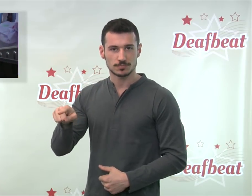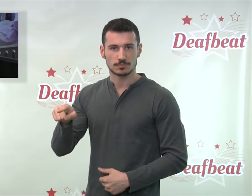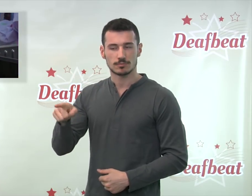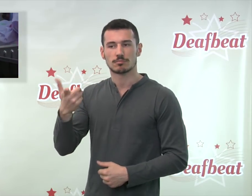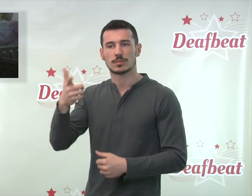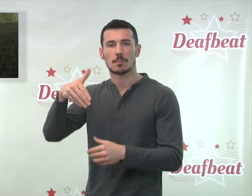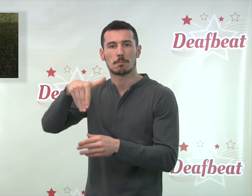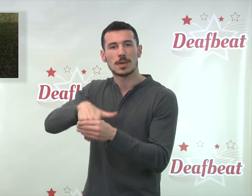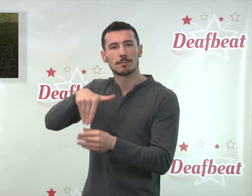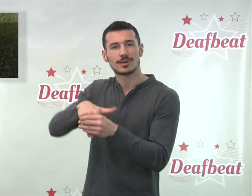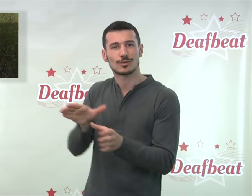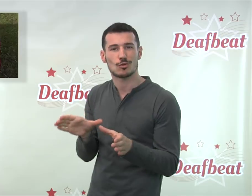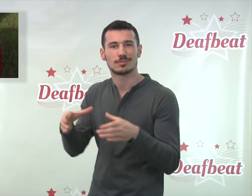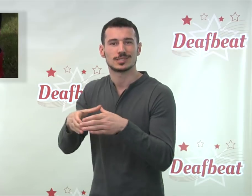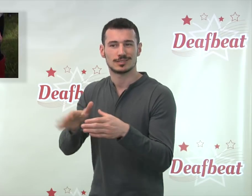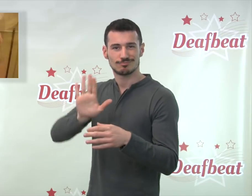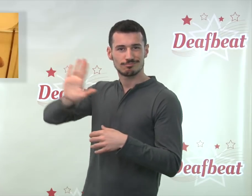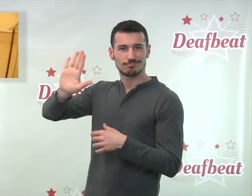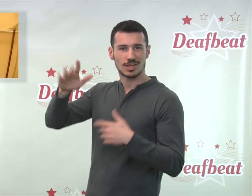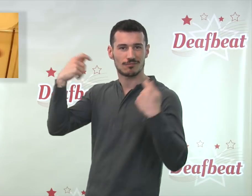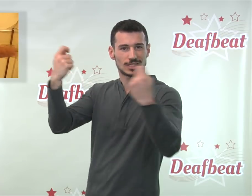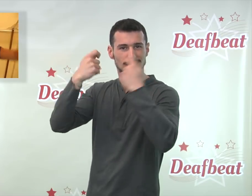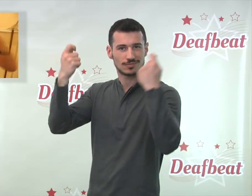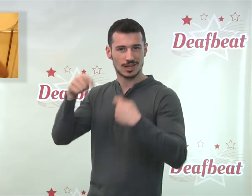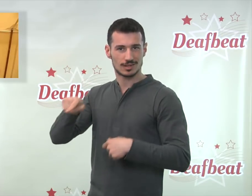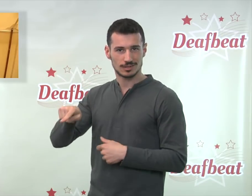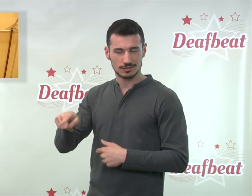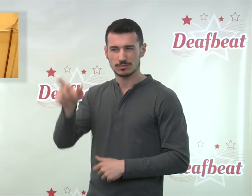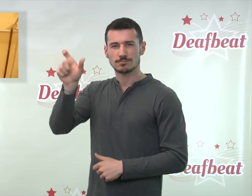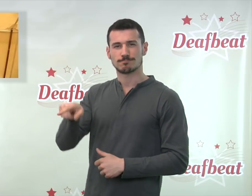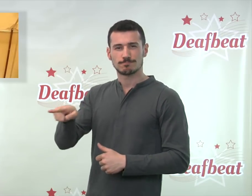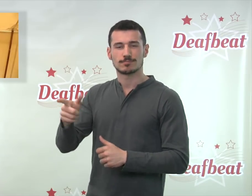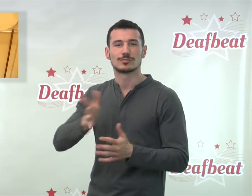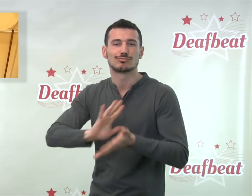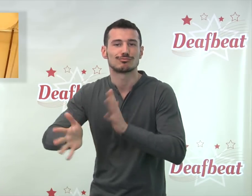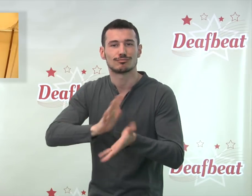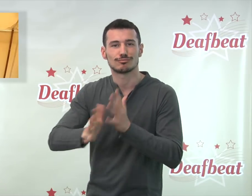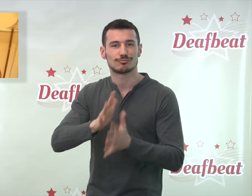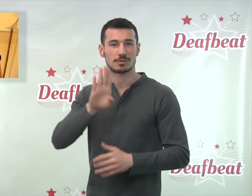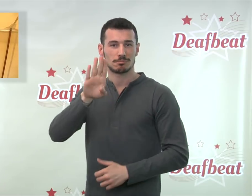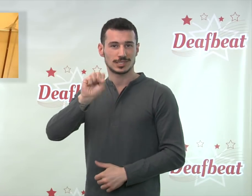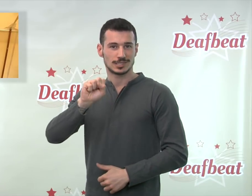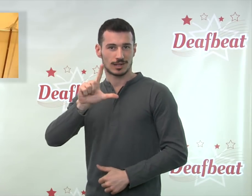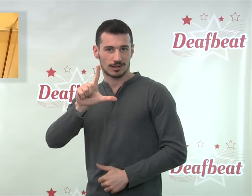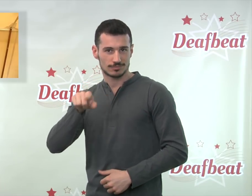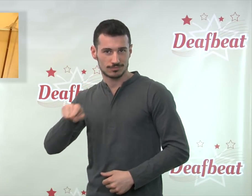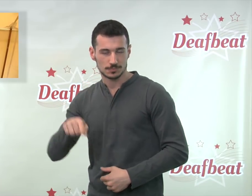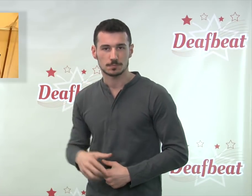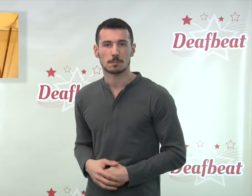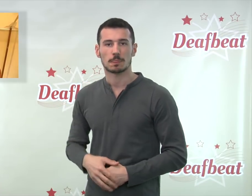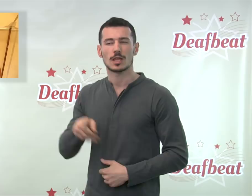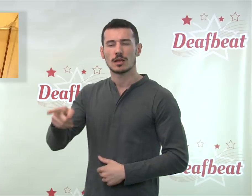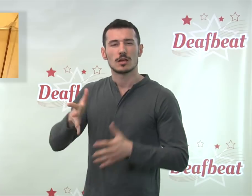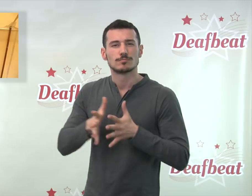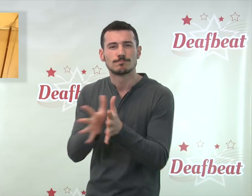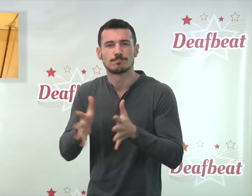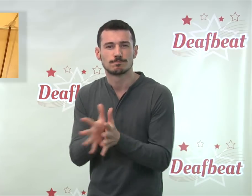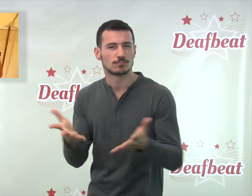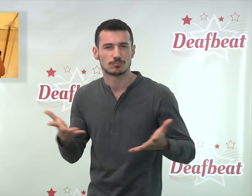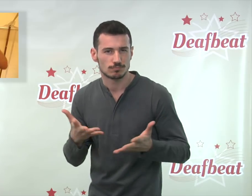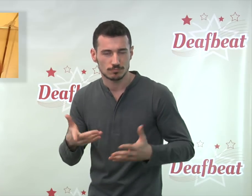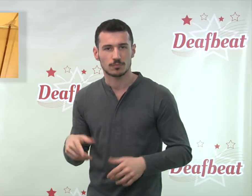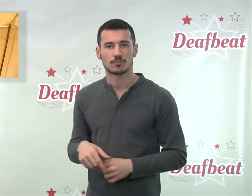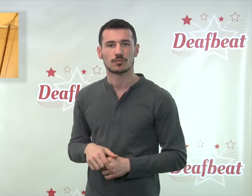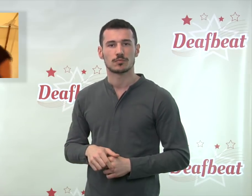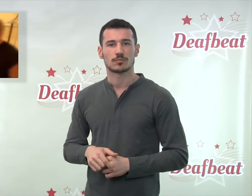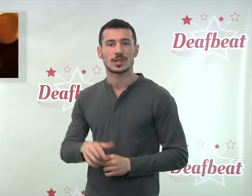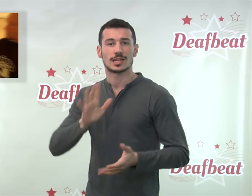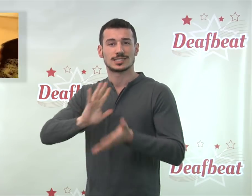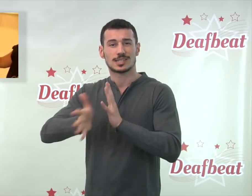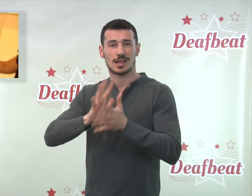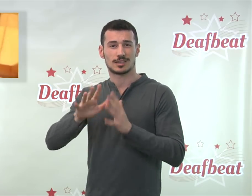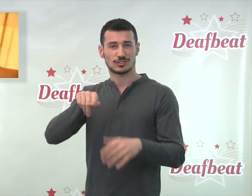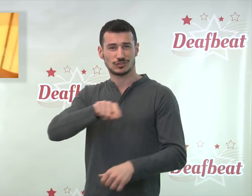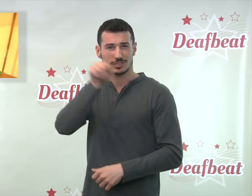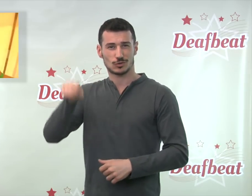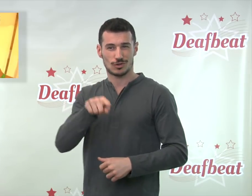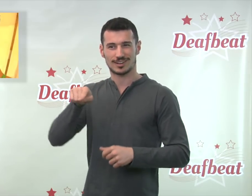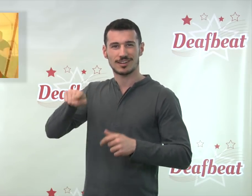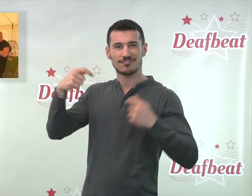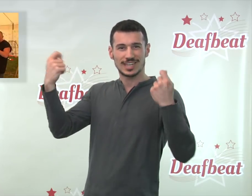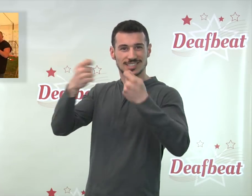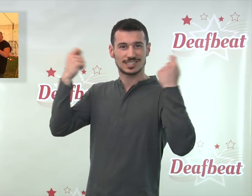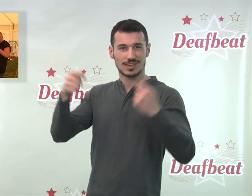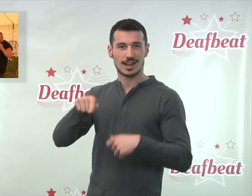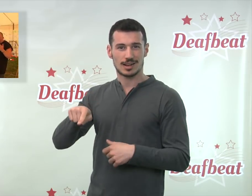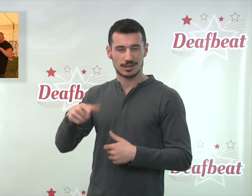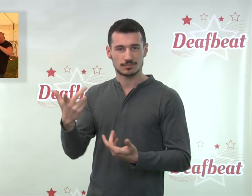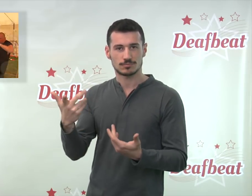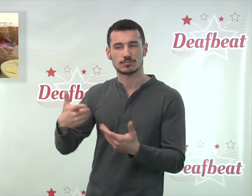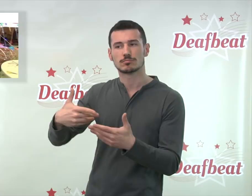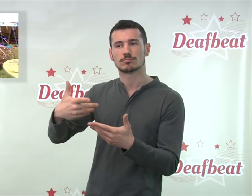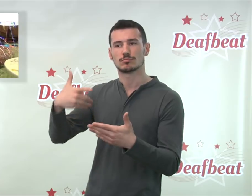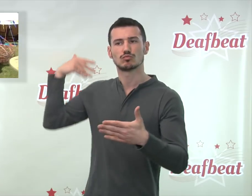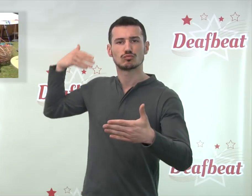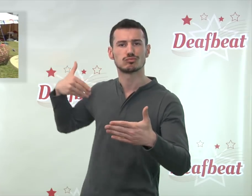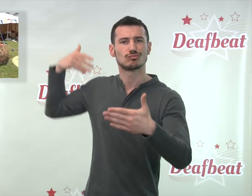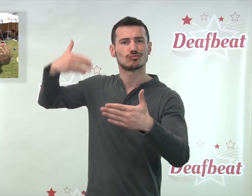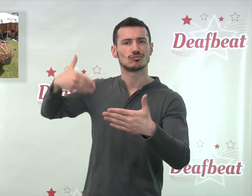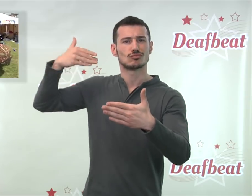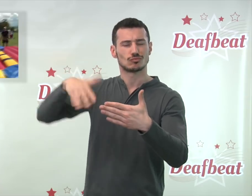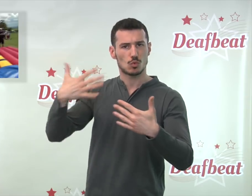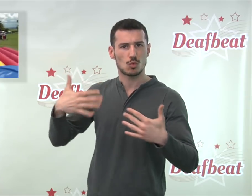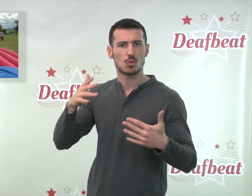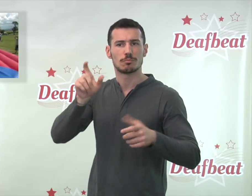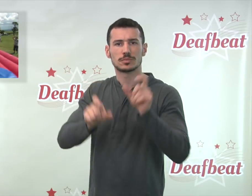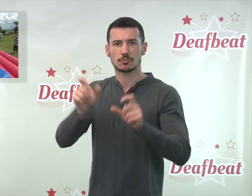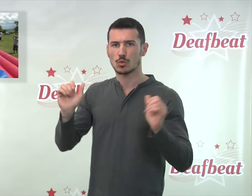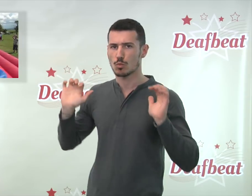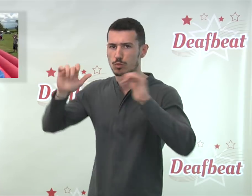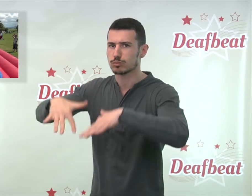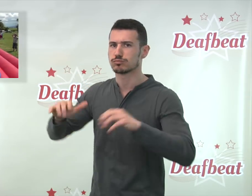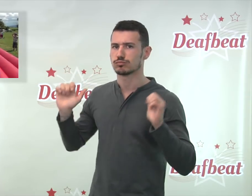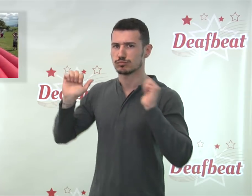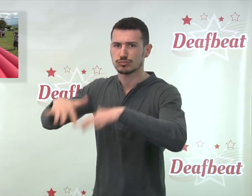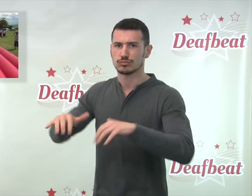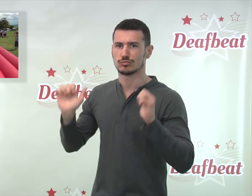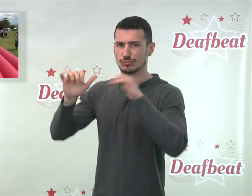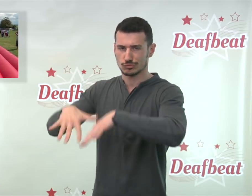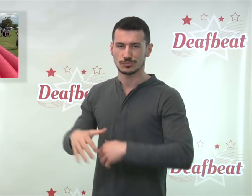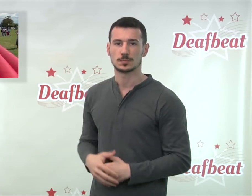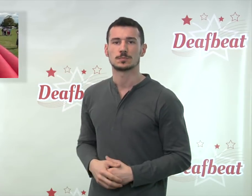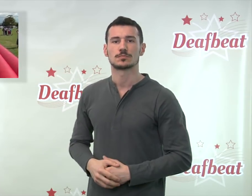a festival committee member and a BSL user, says, “Sign Circle always has been a massive success and